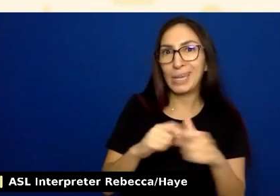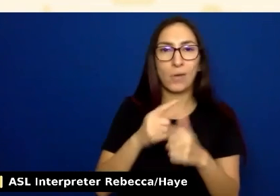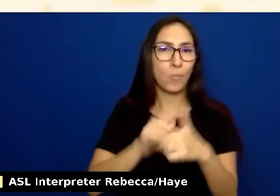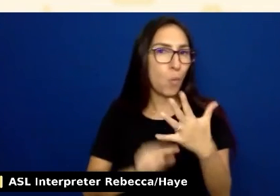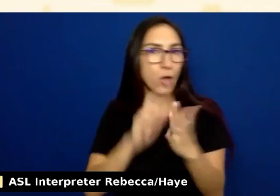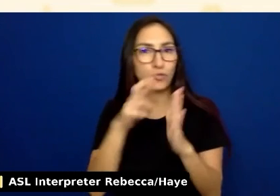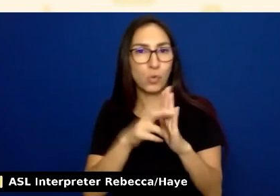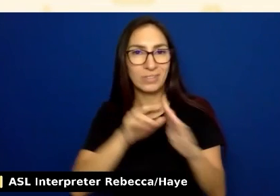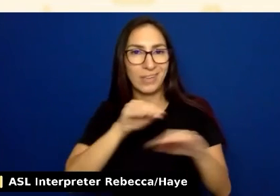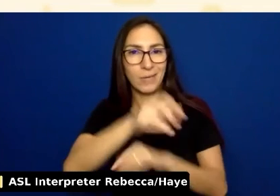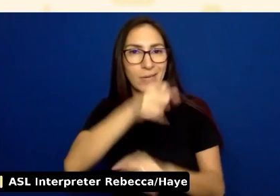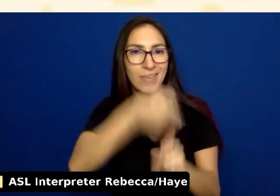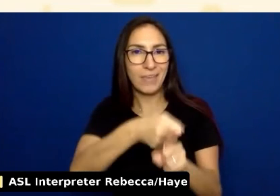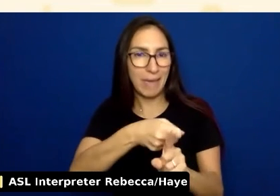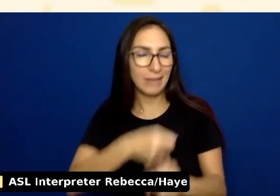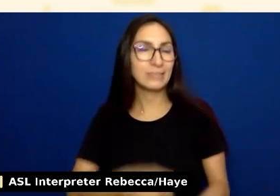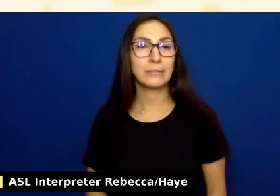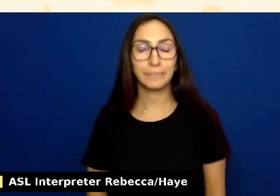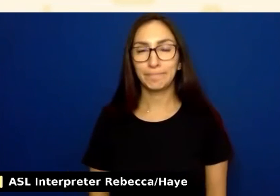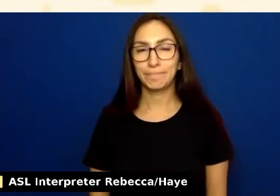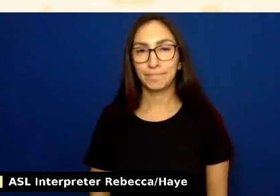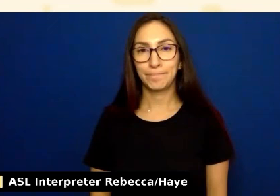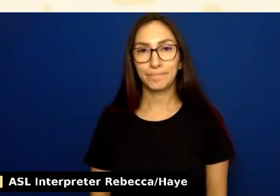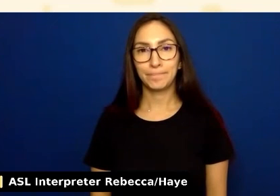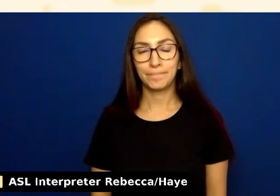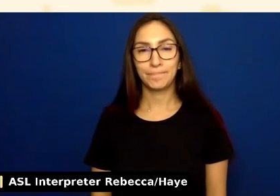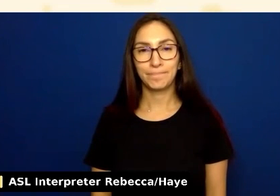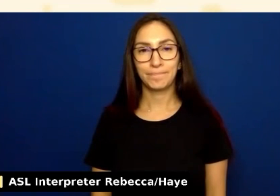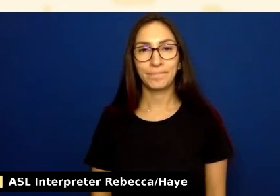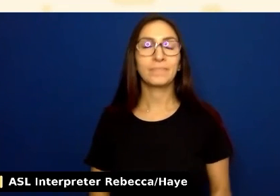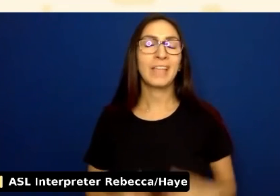Right, so I'll break the question down in pieces.